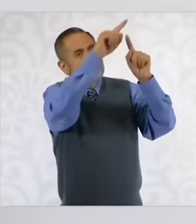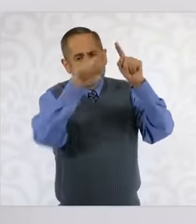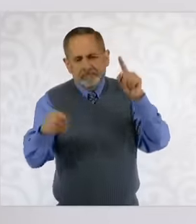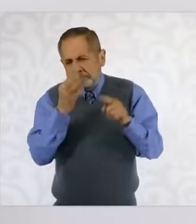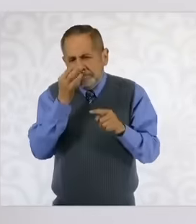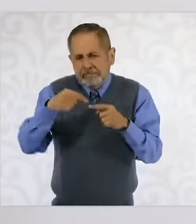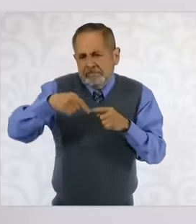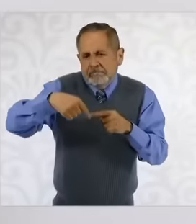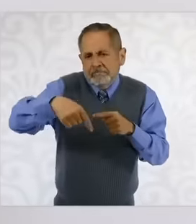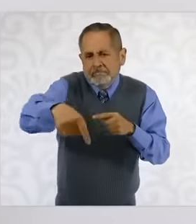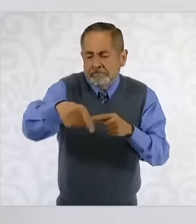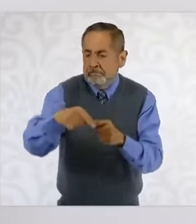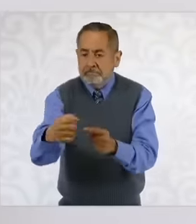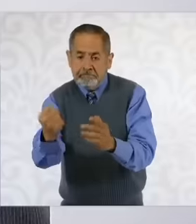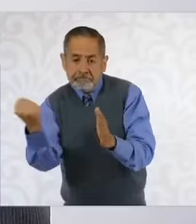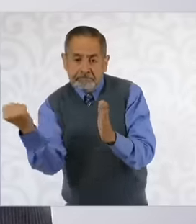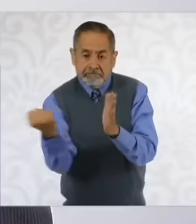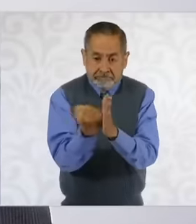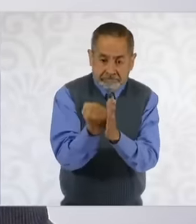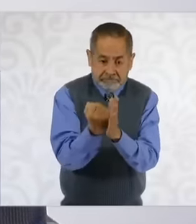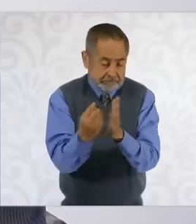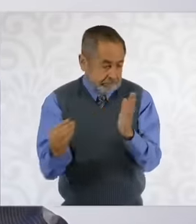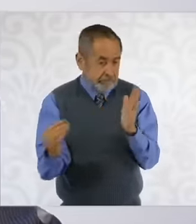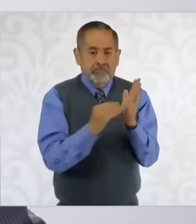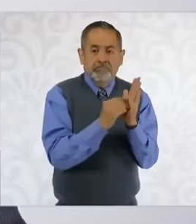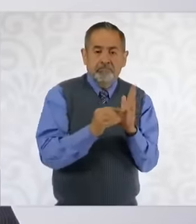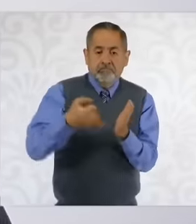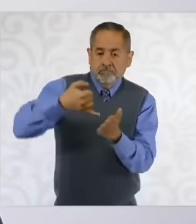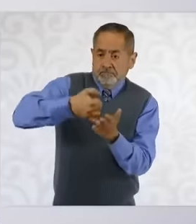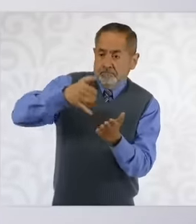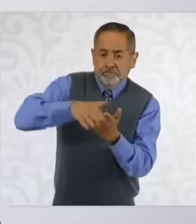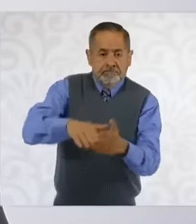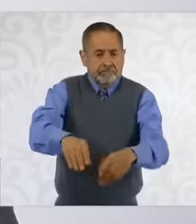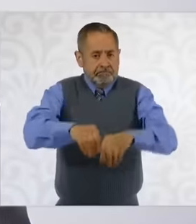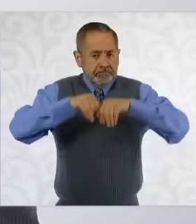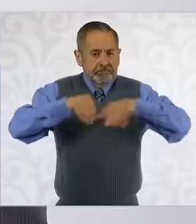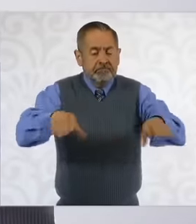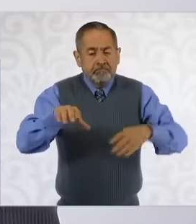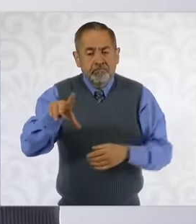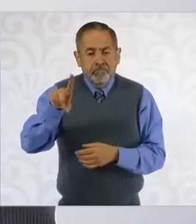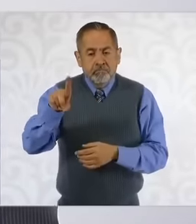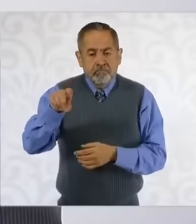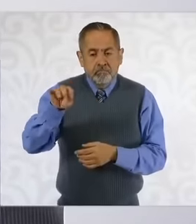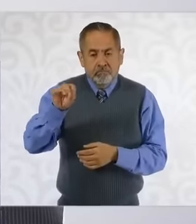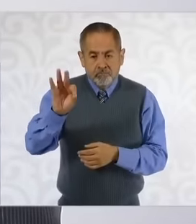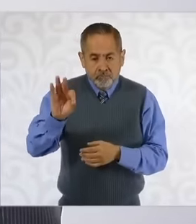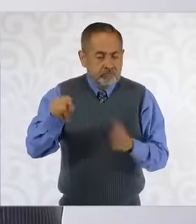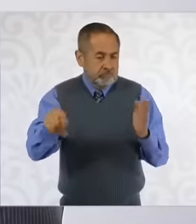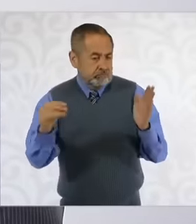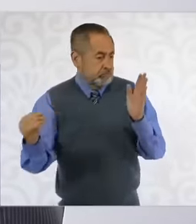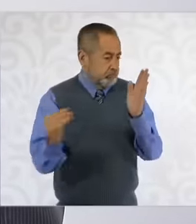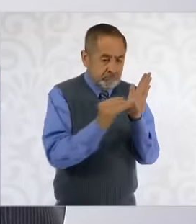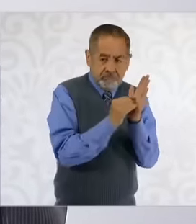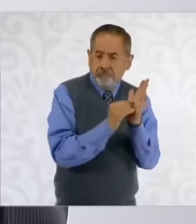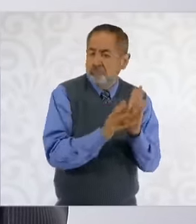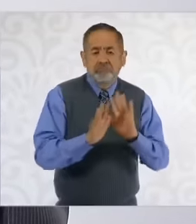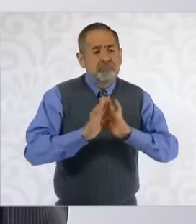this happens and the reform decree is published in the official gazette, those